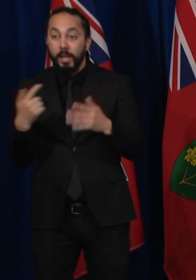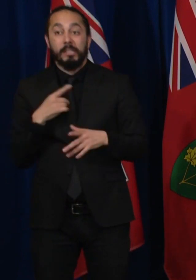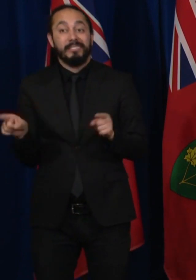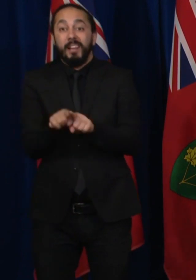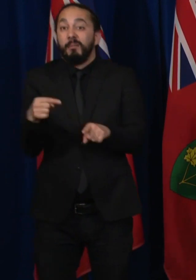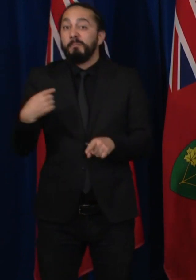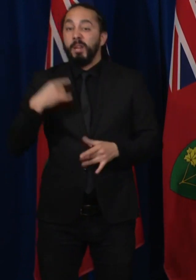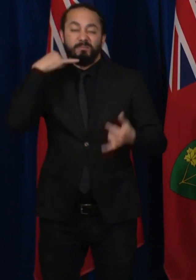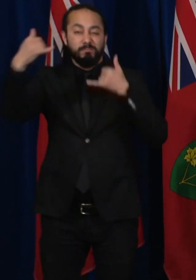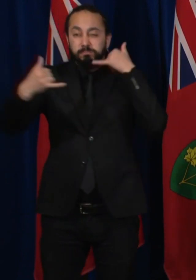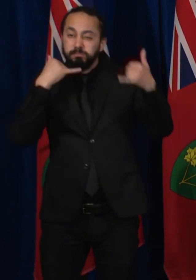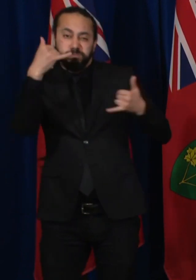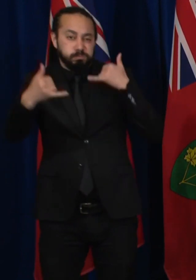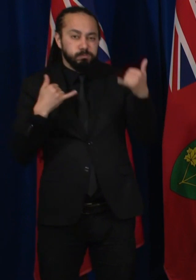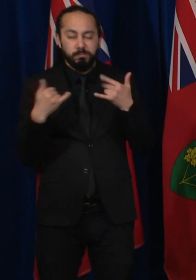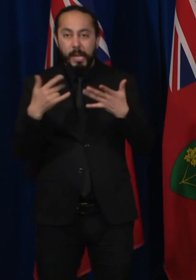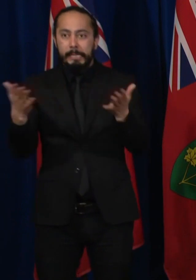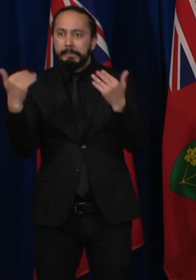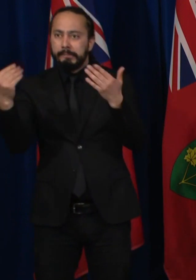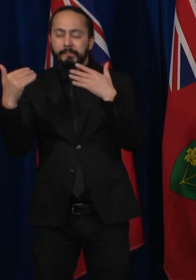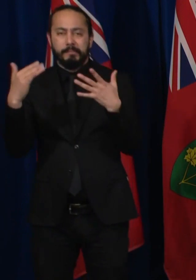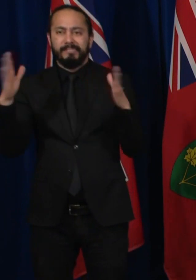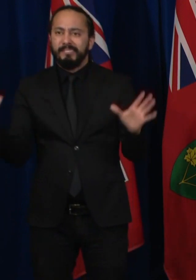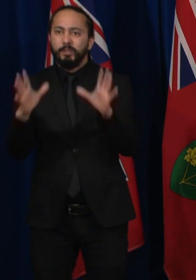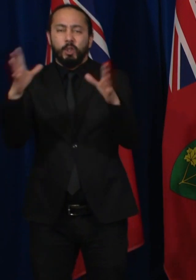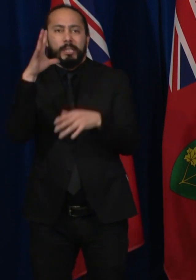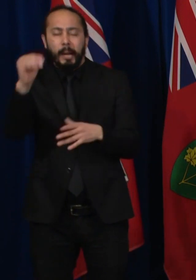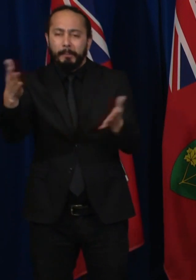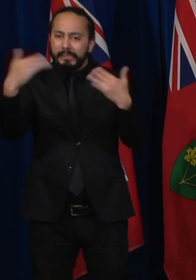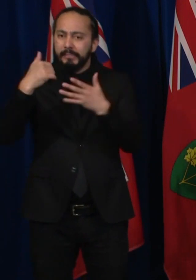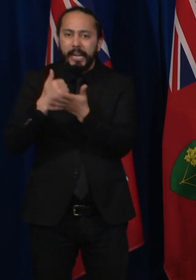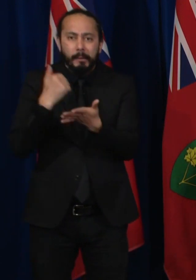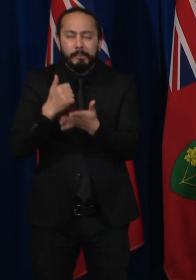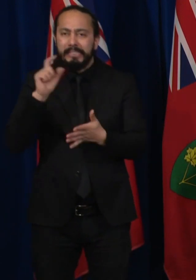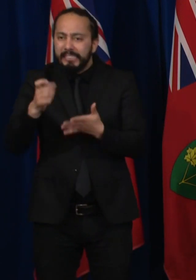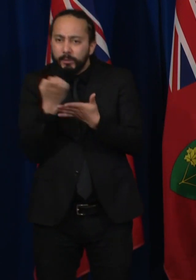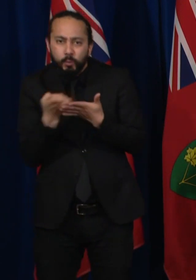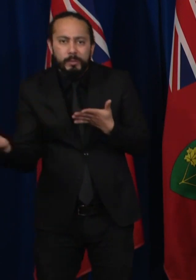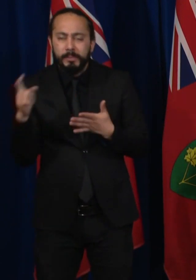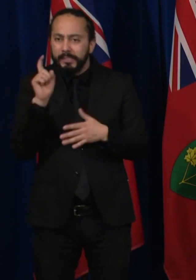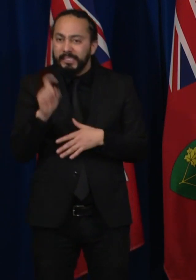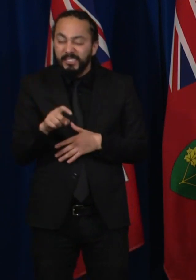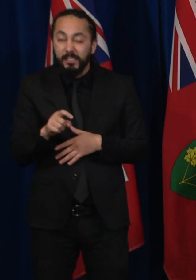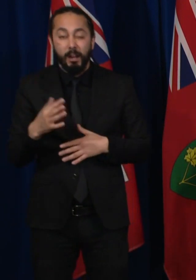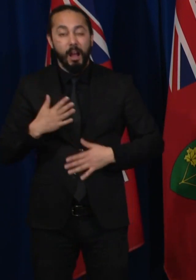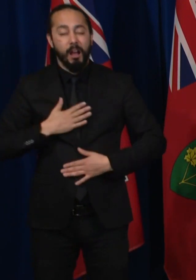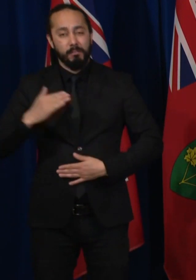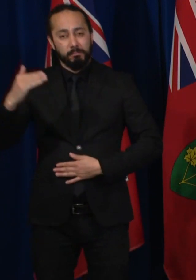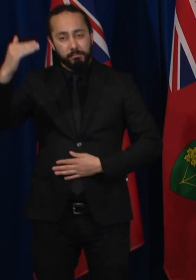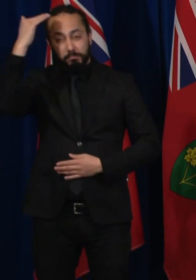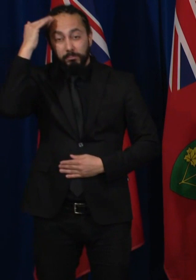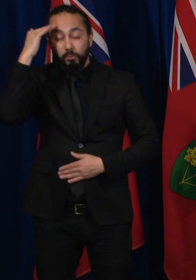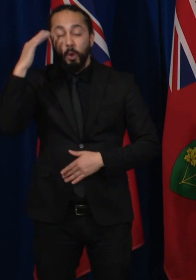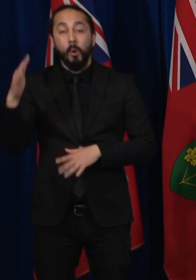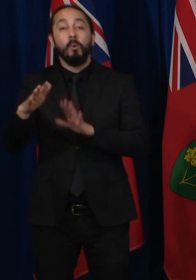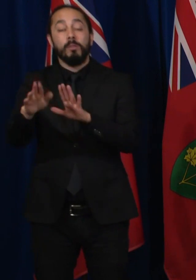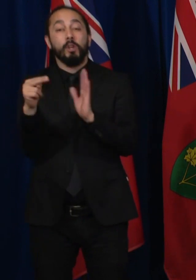This is one of the most important things we can do. have died in vain; that the nation, shall have a new birth of freedom, We know our front-line workers need to be protected to continue to do the